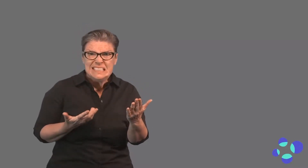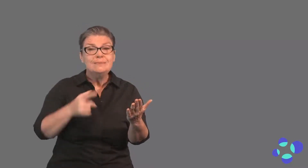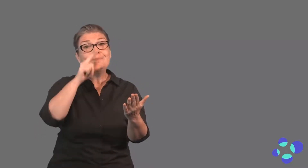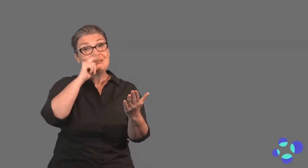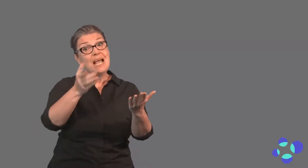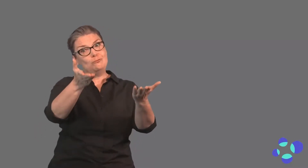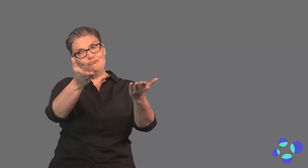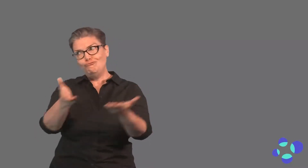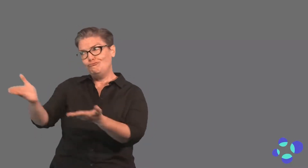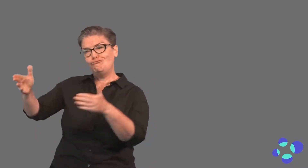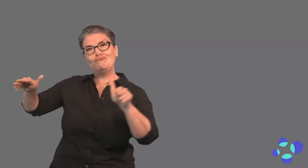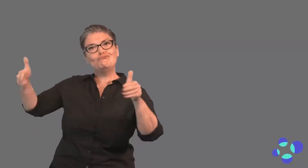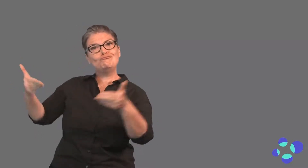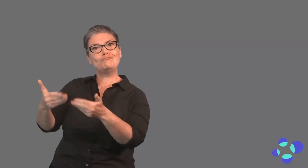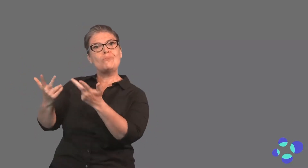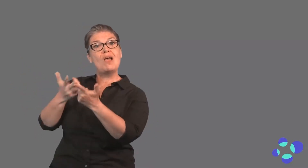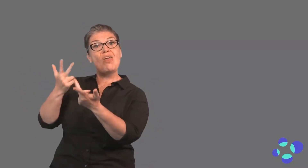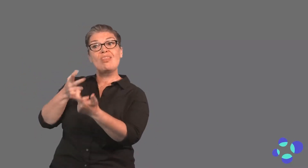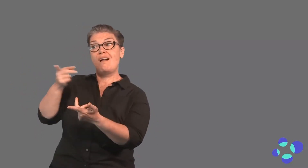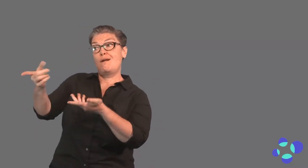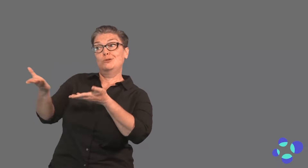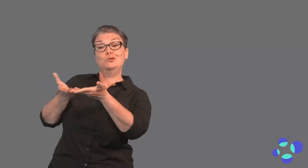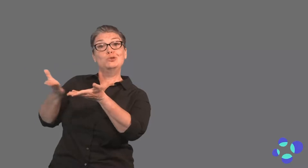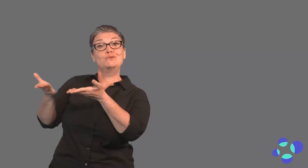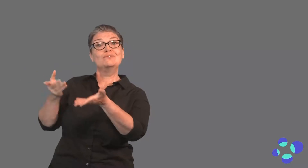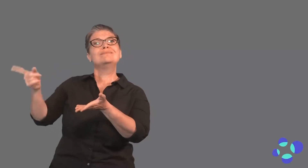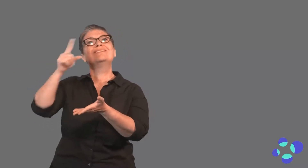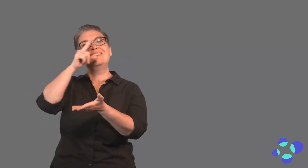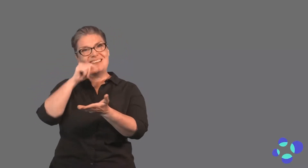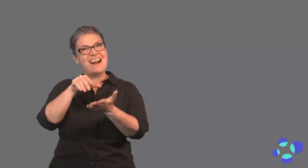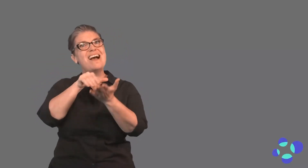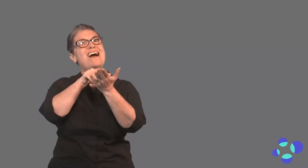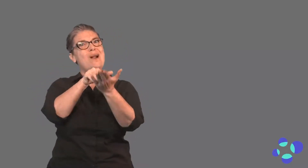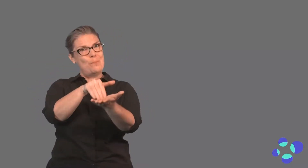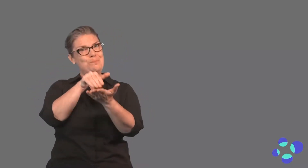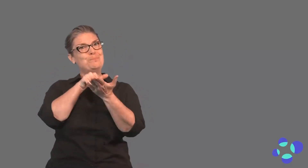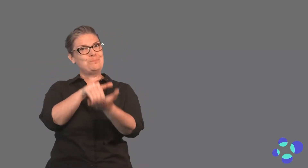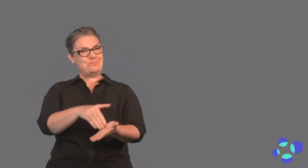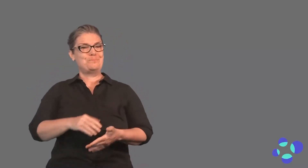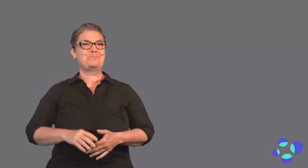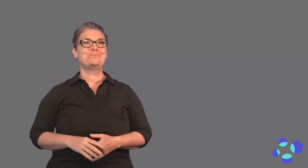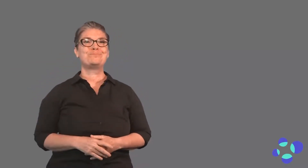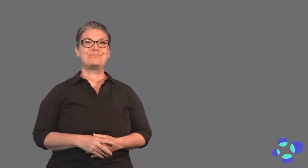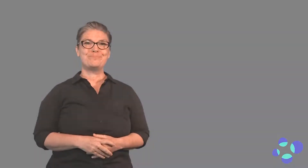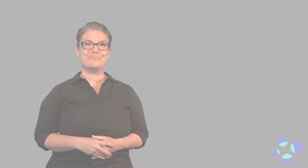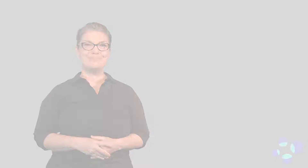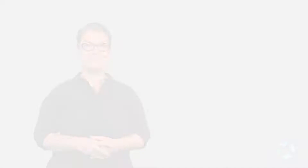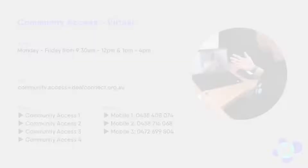If our staff are unable to do that, they can refer you to another service who can assist you.